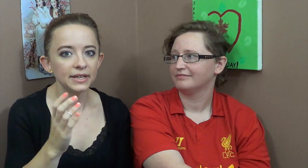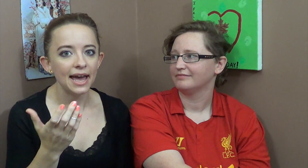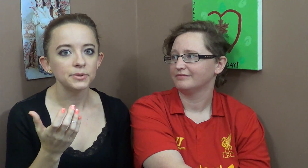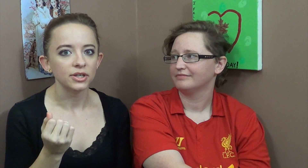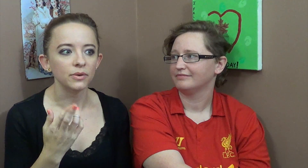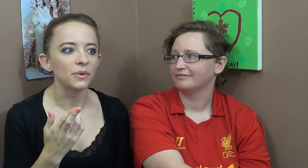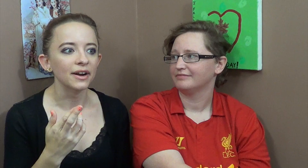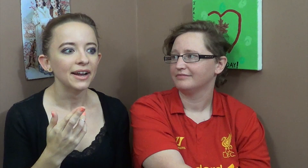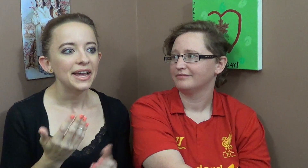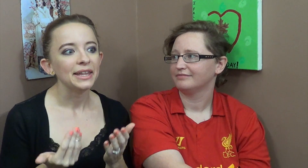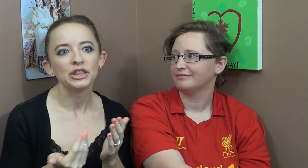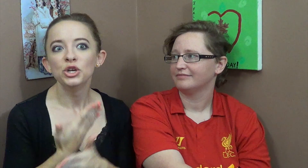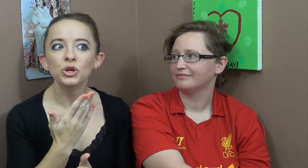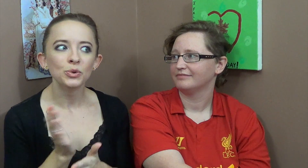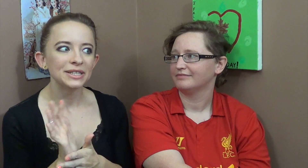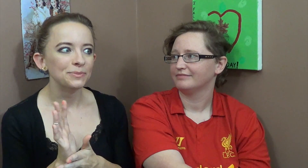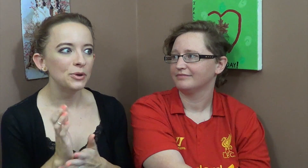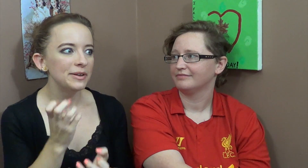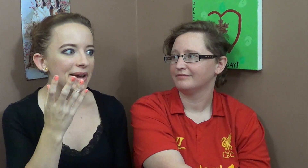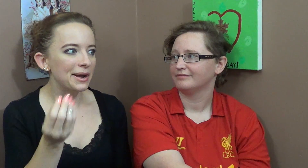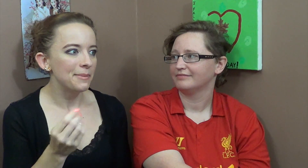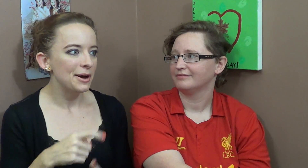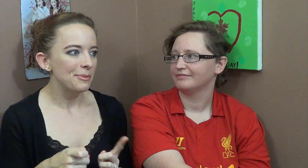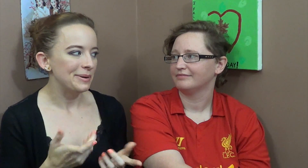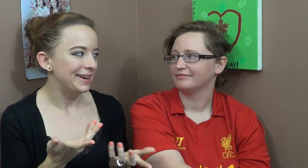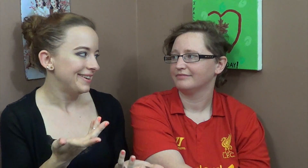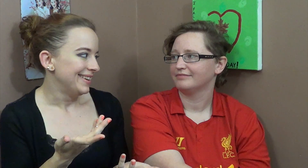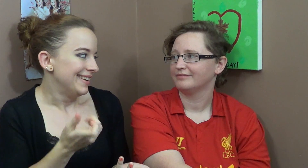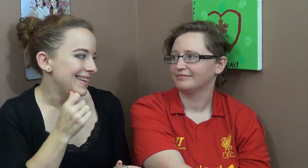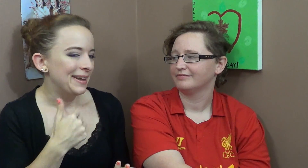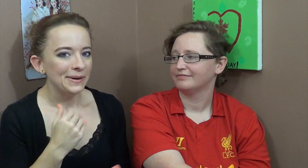have open captions or like the newest movie might come out but